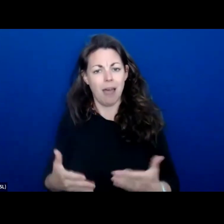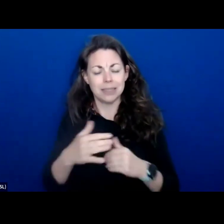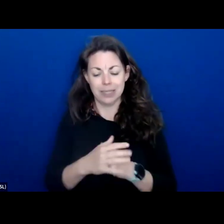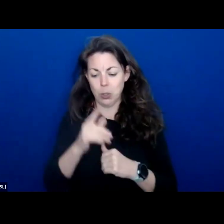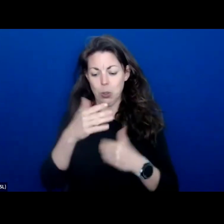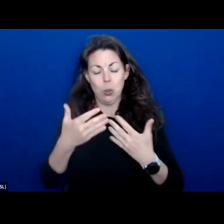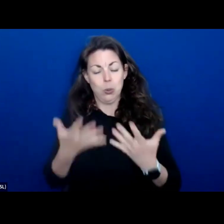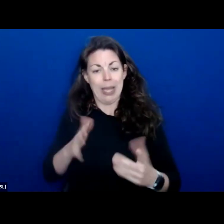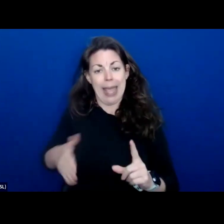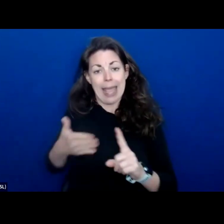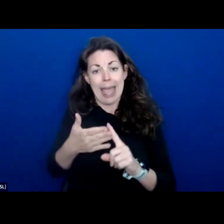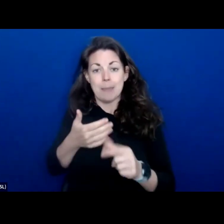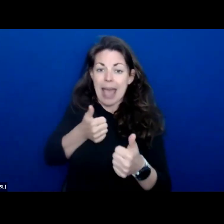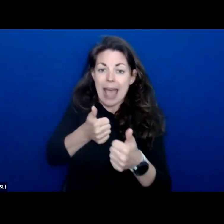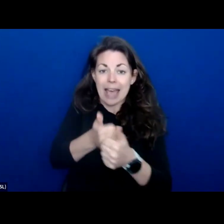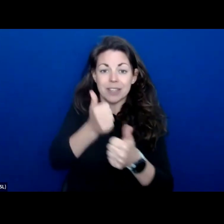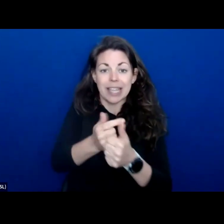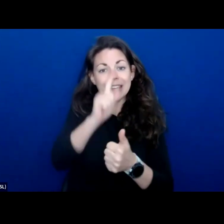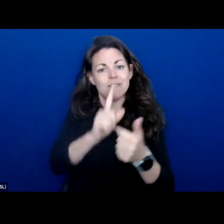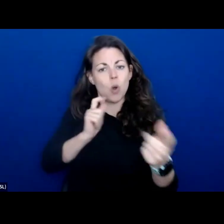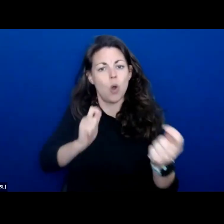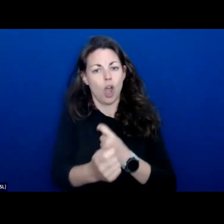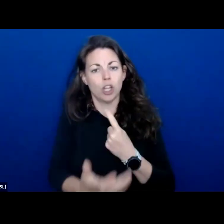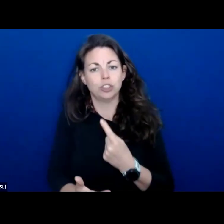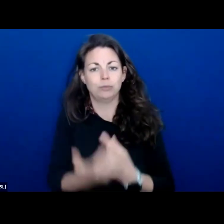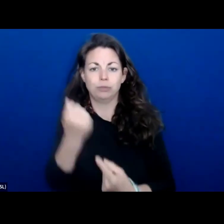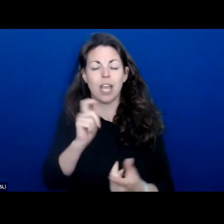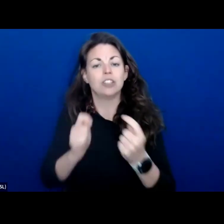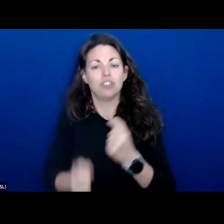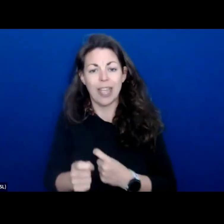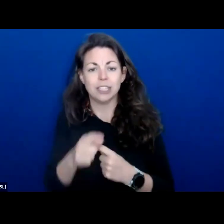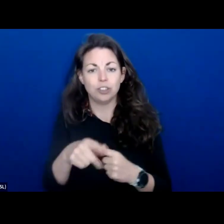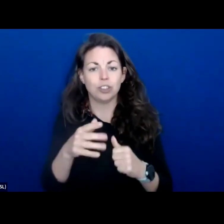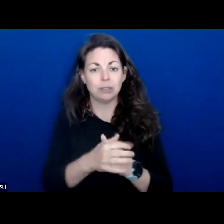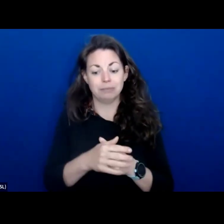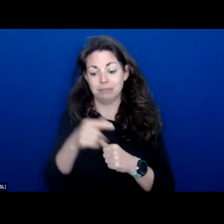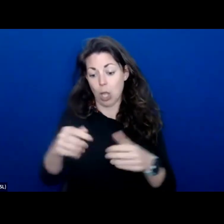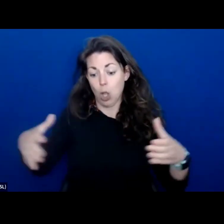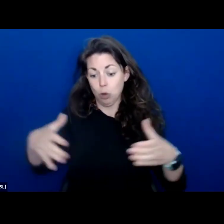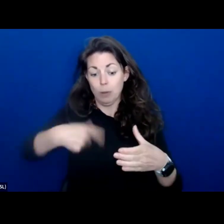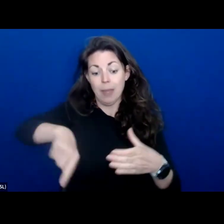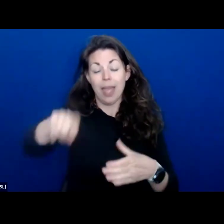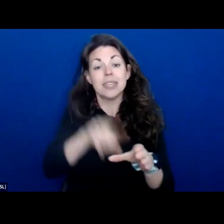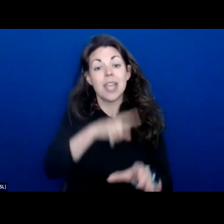advocating for change and how as a group of young disabled people primarily in,